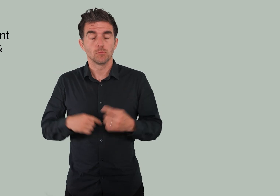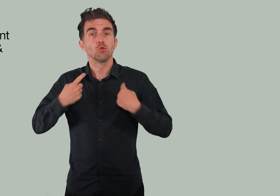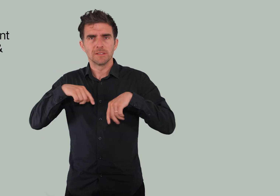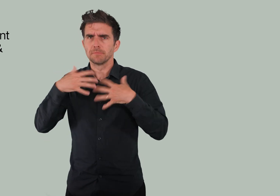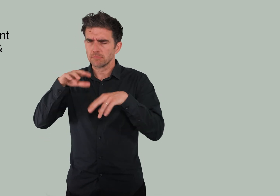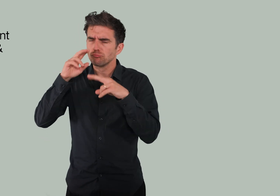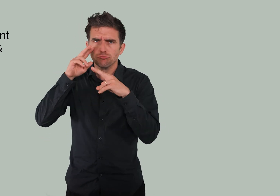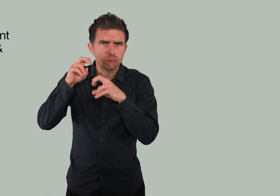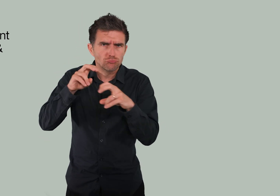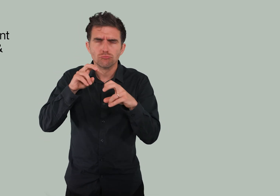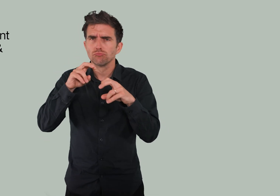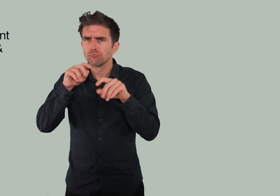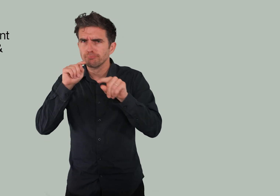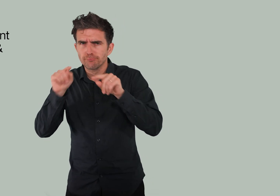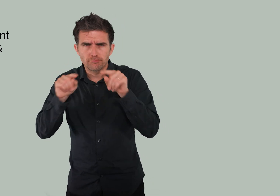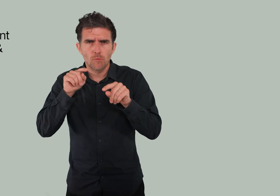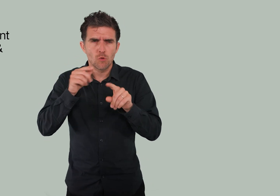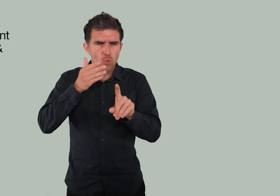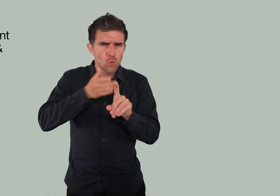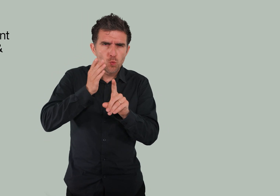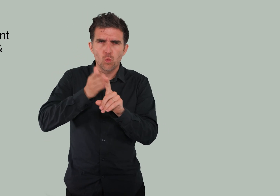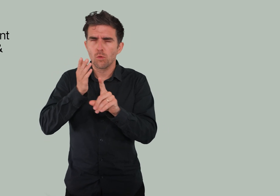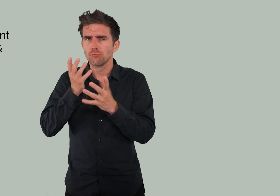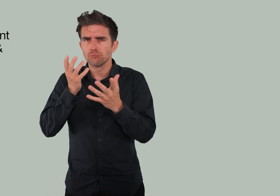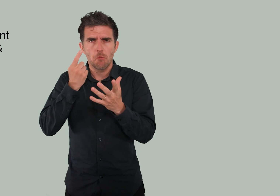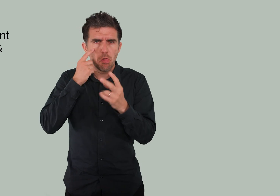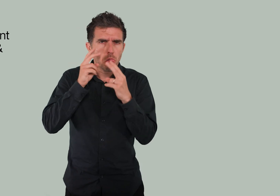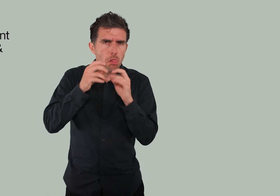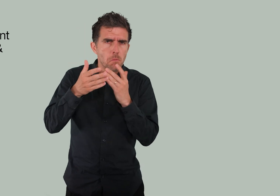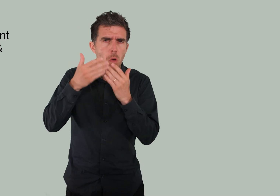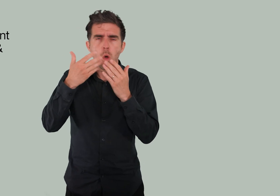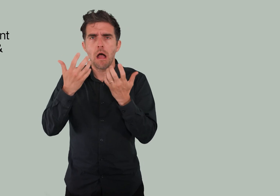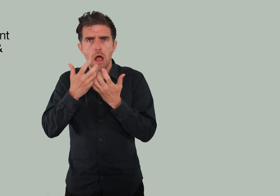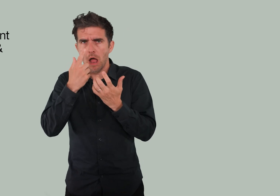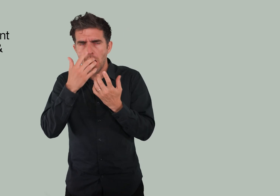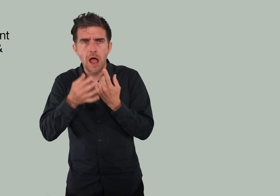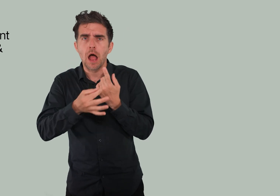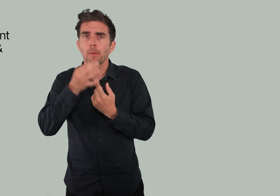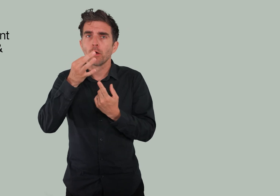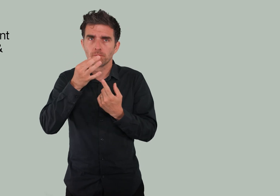6.15 We carry out research to identify and explore ways we can improve,